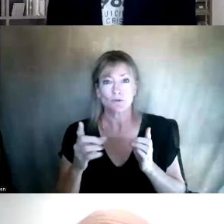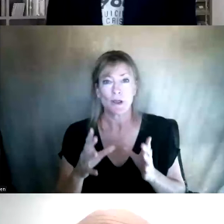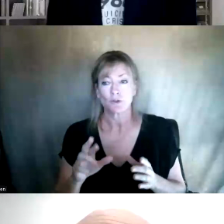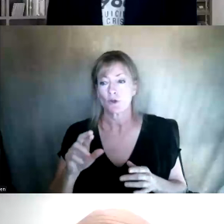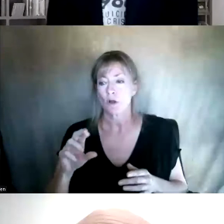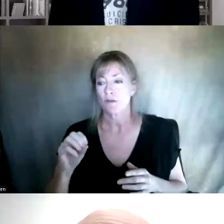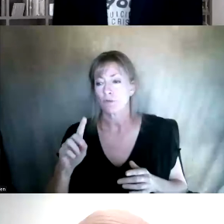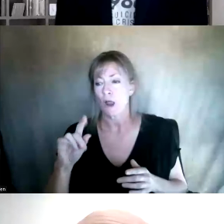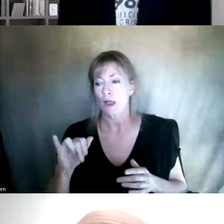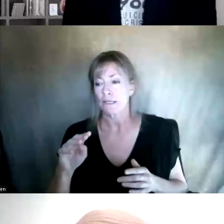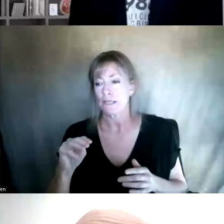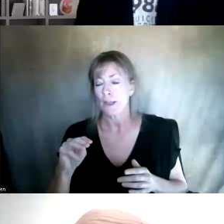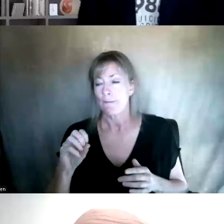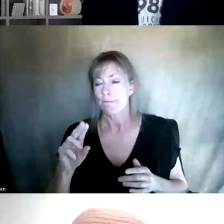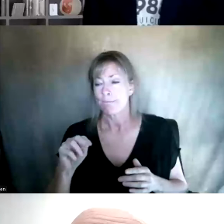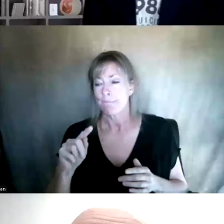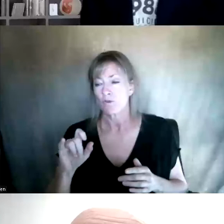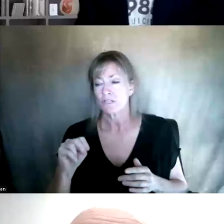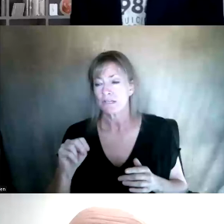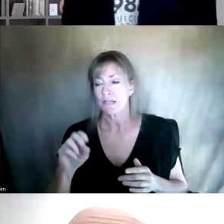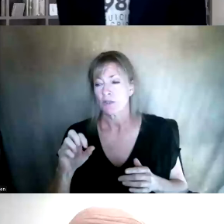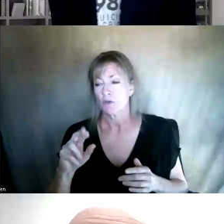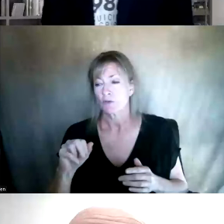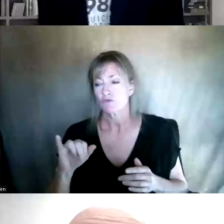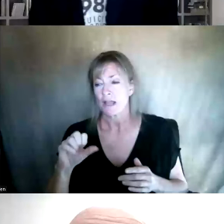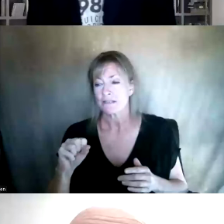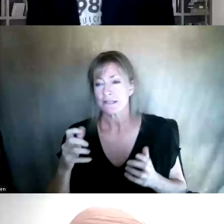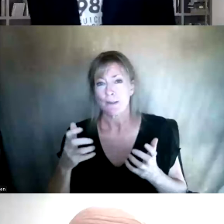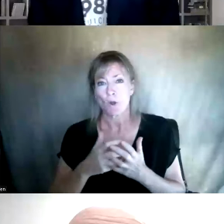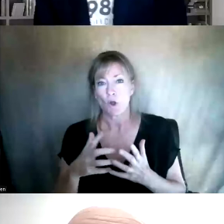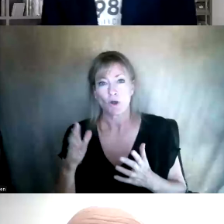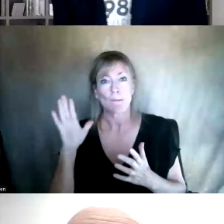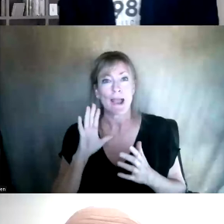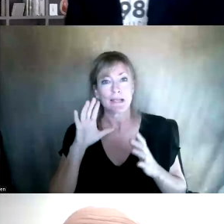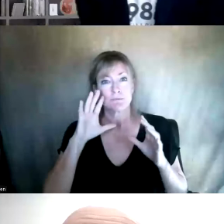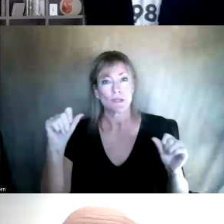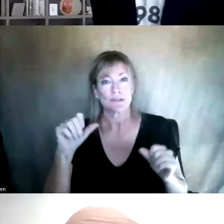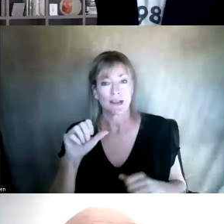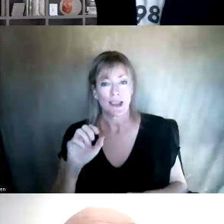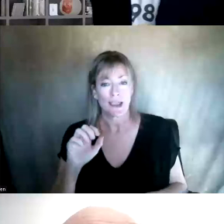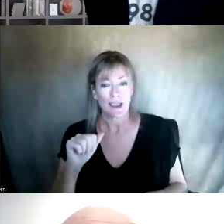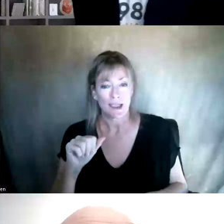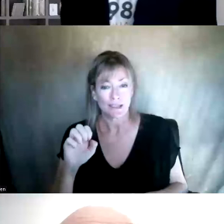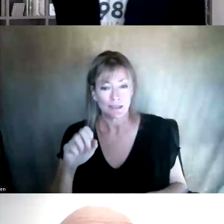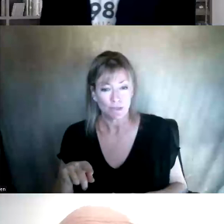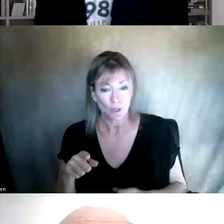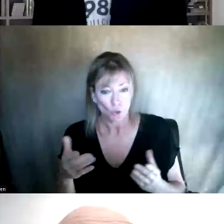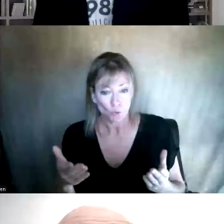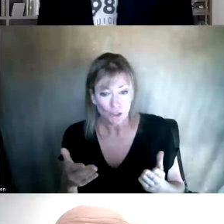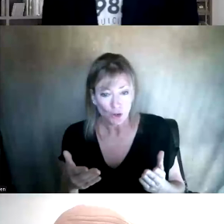PARTNERS AND THE PAST PRESIDENT OF AEP ON THE LINE?